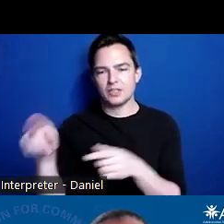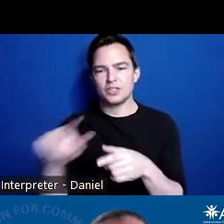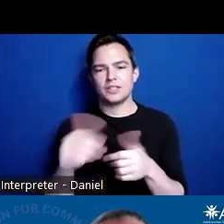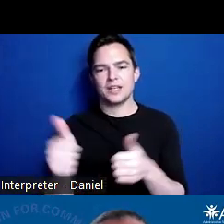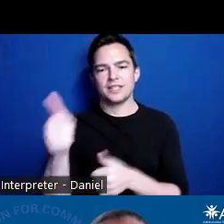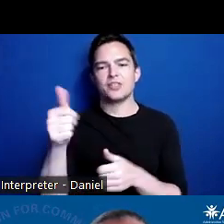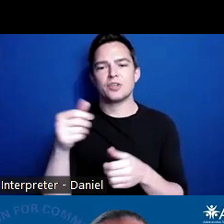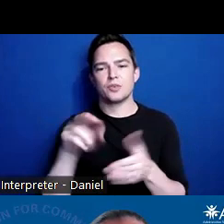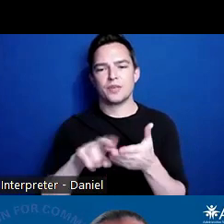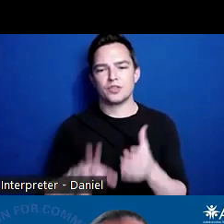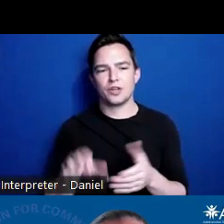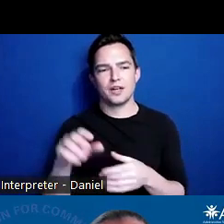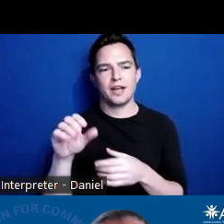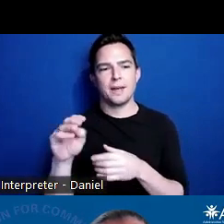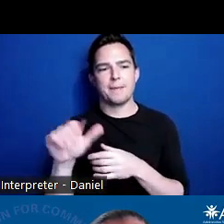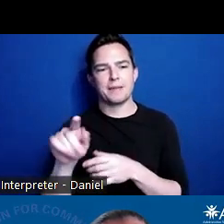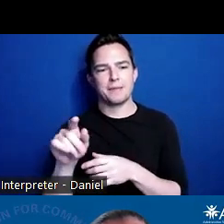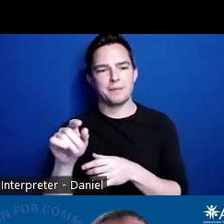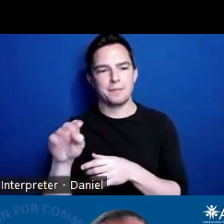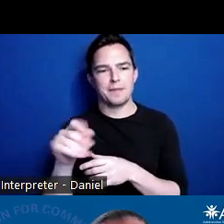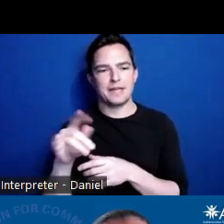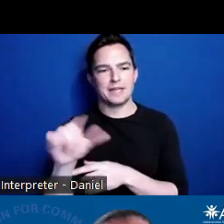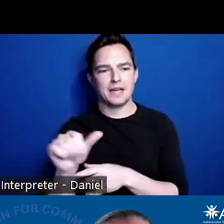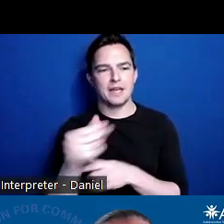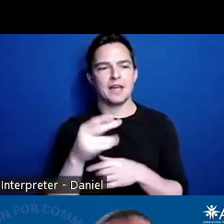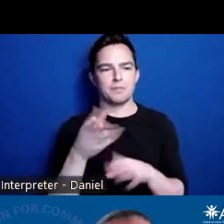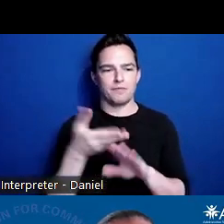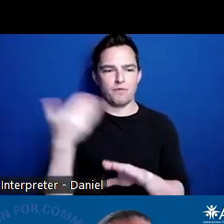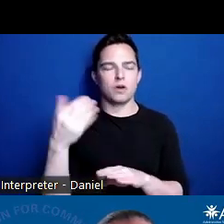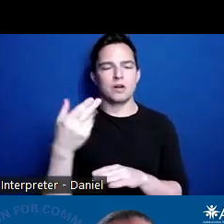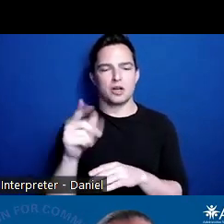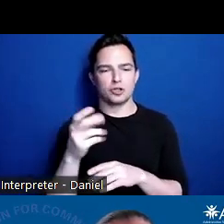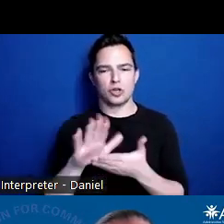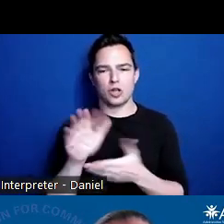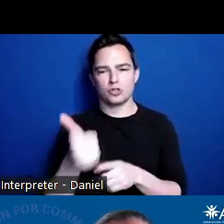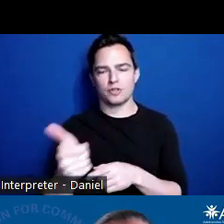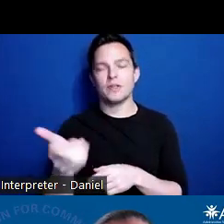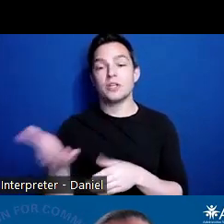former professor of economics at Hunter College. Dr. Sevak brings her expertise in survey design as